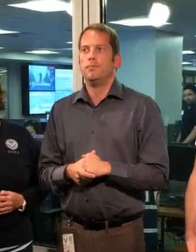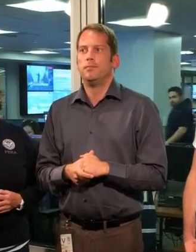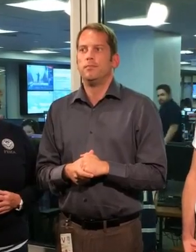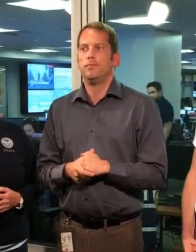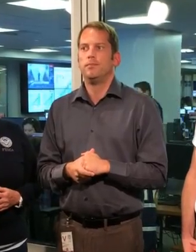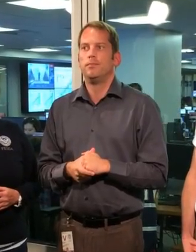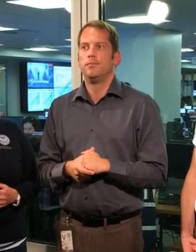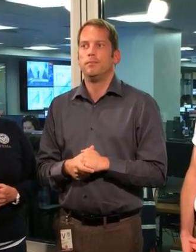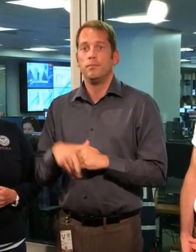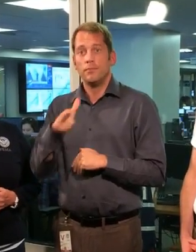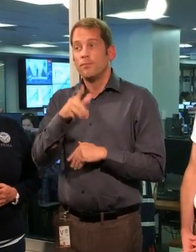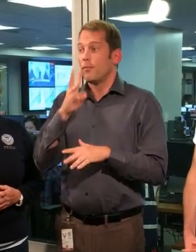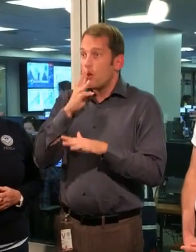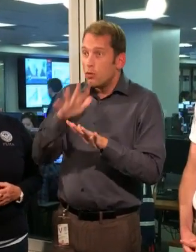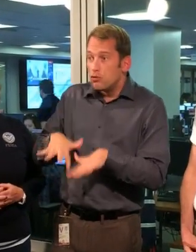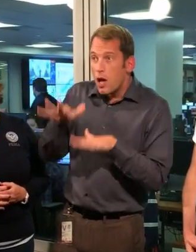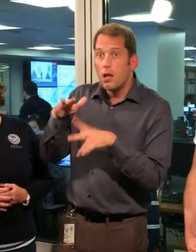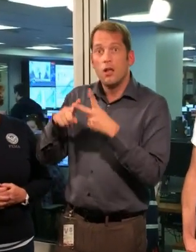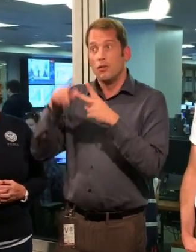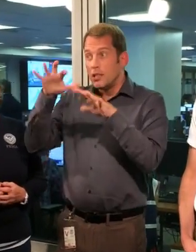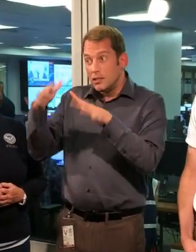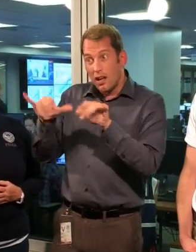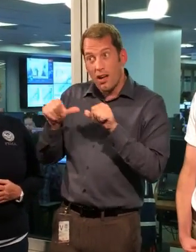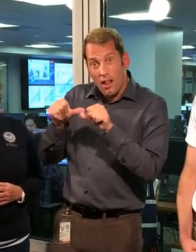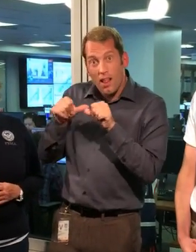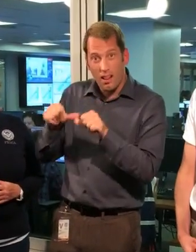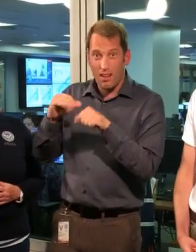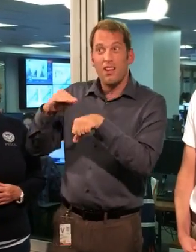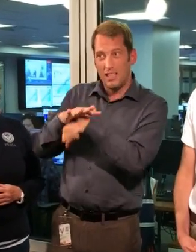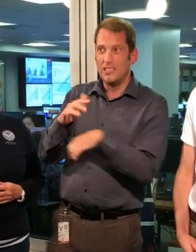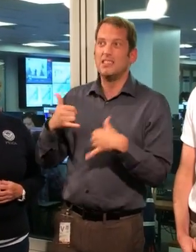impacting those states and what can really happen, so even if you think you're in a safe